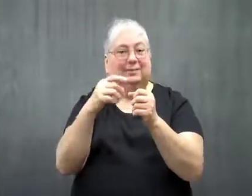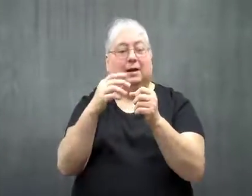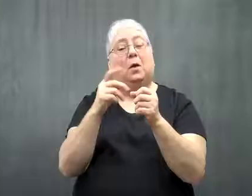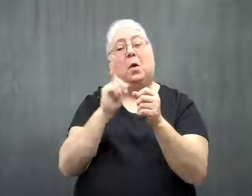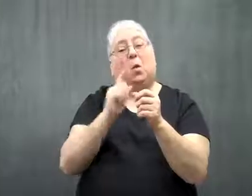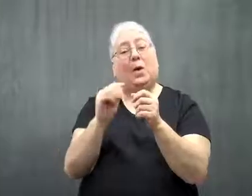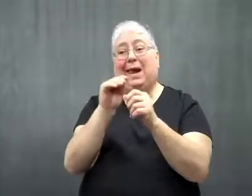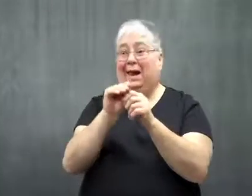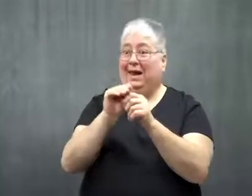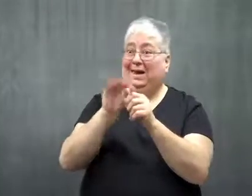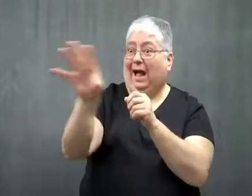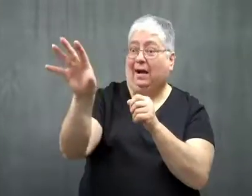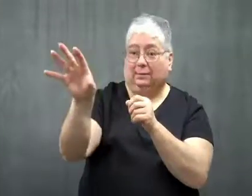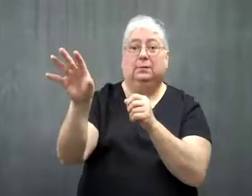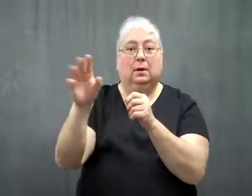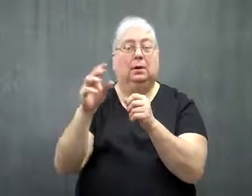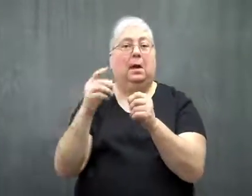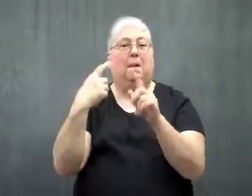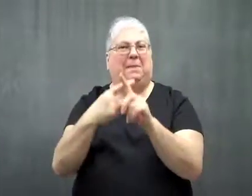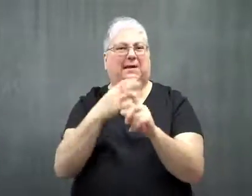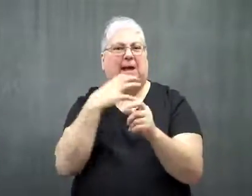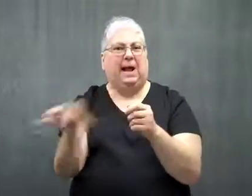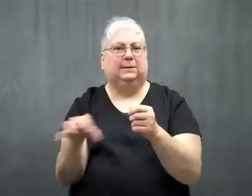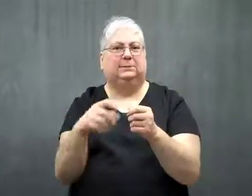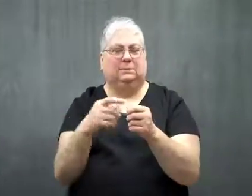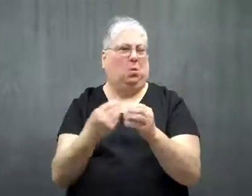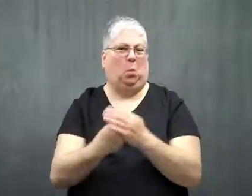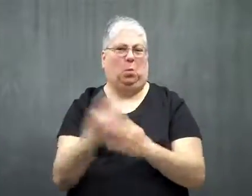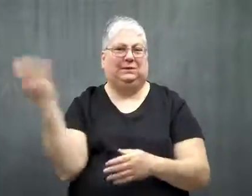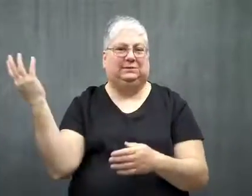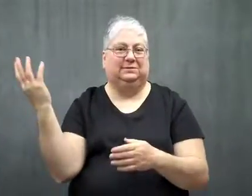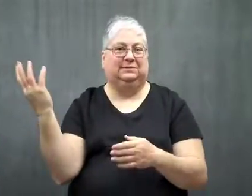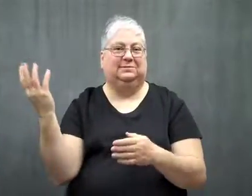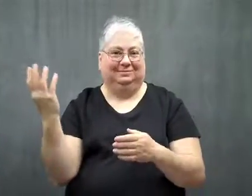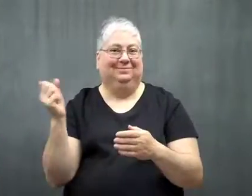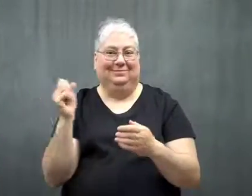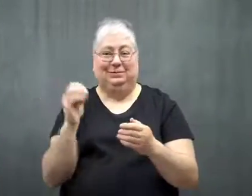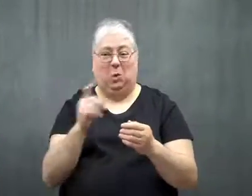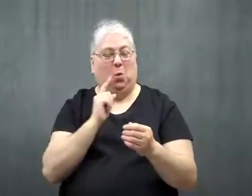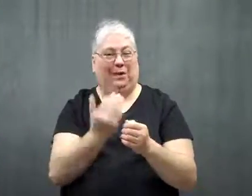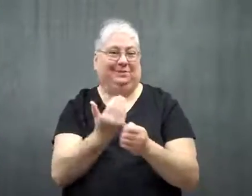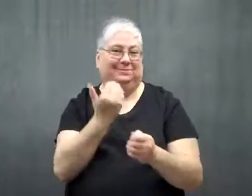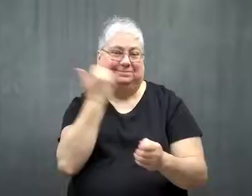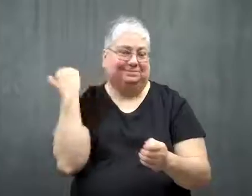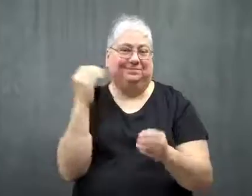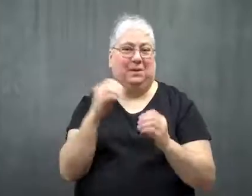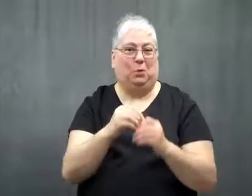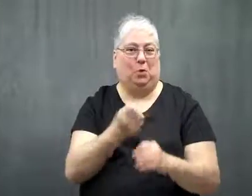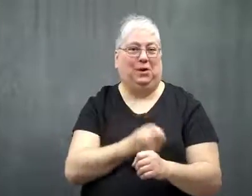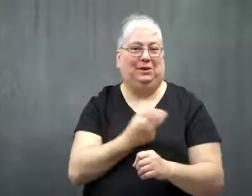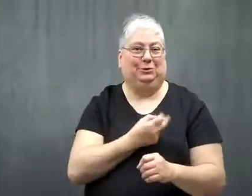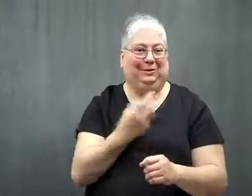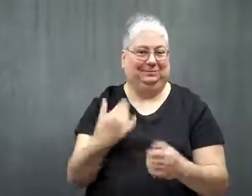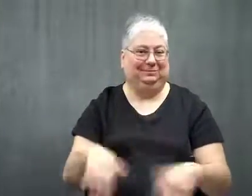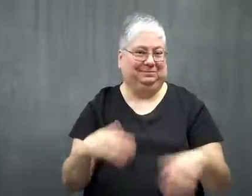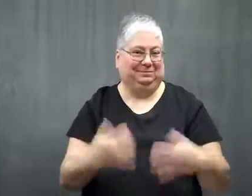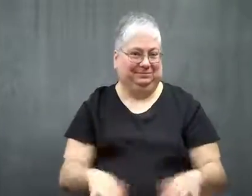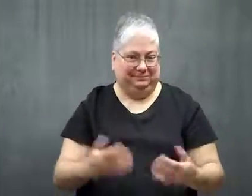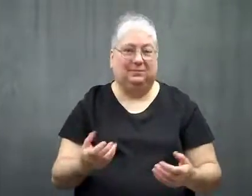It produces light and heat, which is wasteful, and uses more electricity.